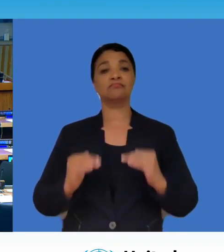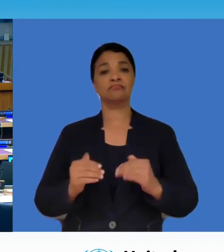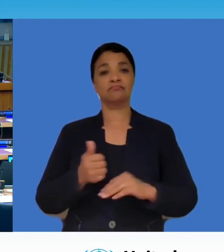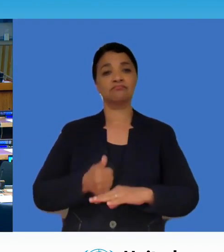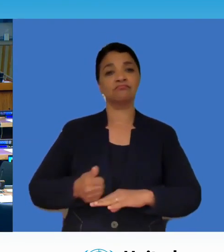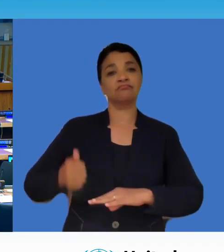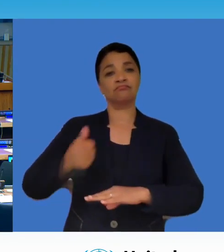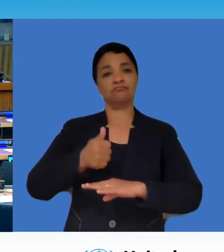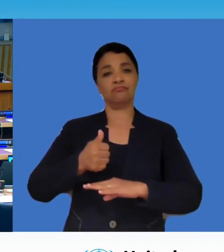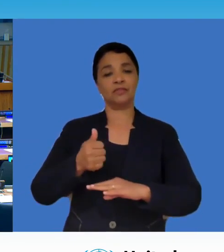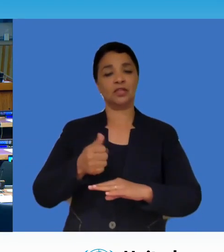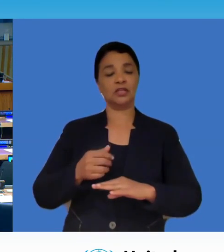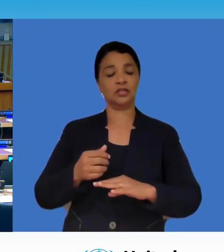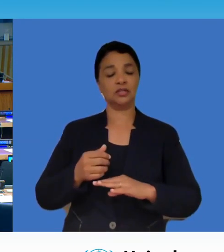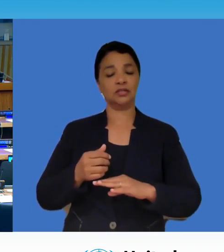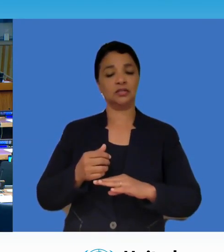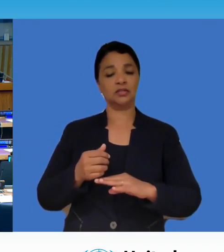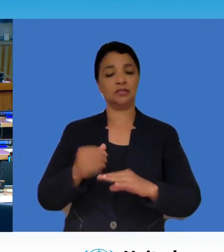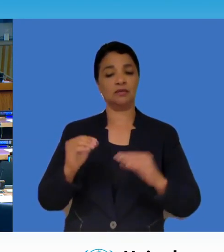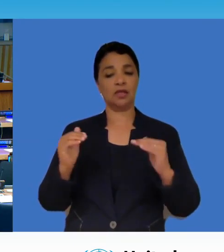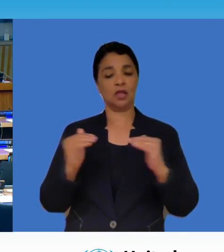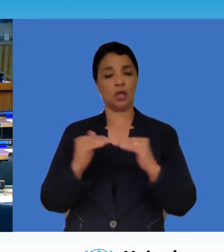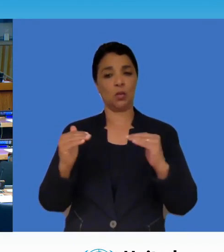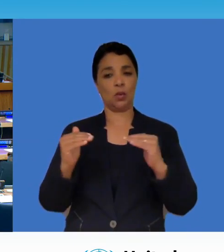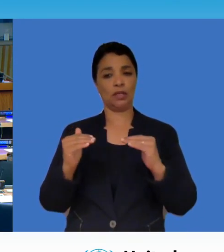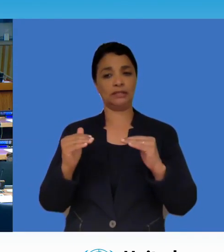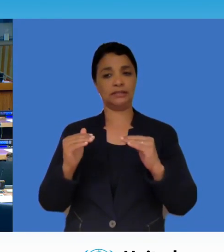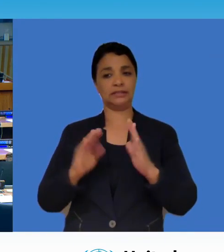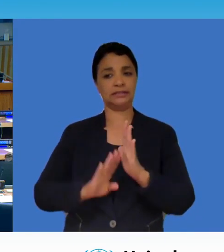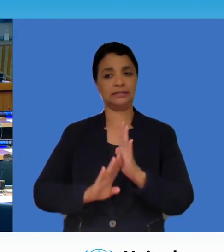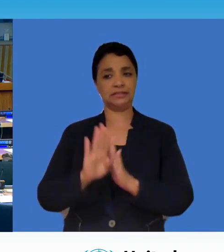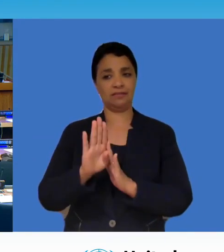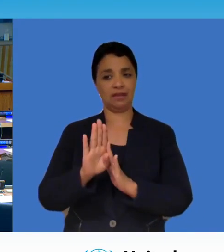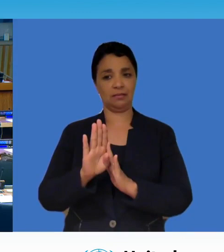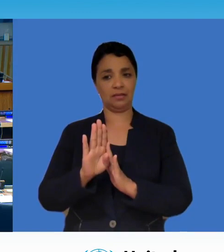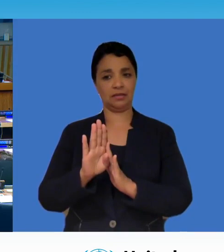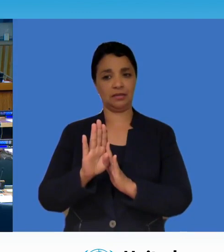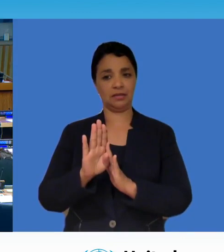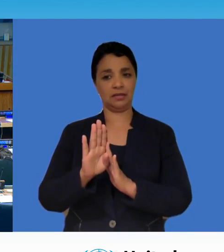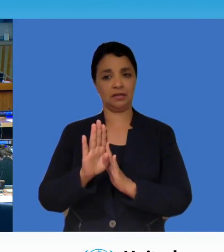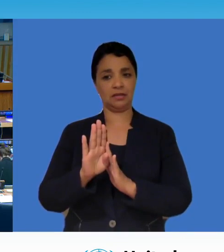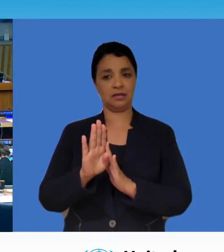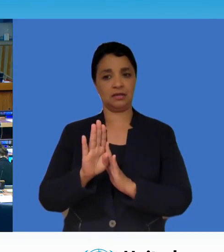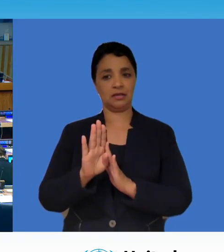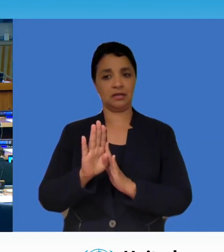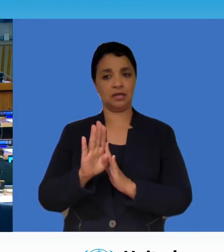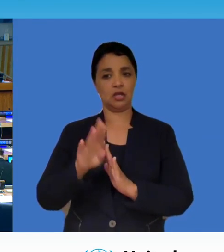Rio Hada Chief equality development and rule of law section New York office Office of the United